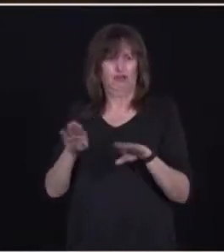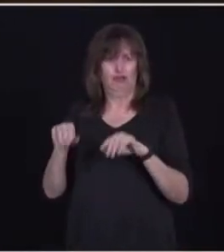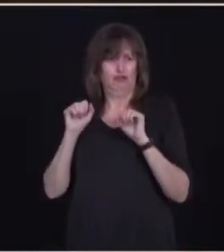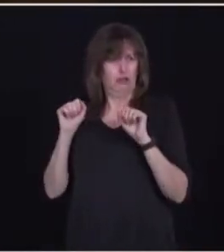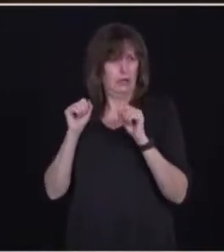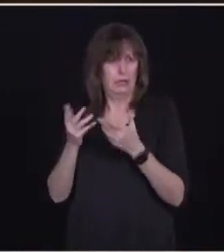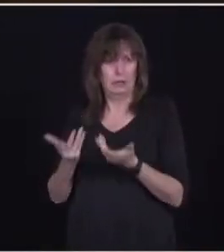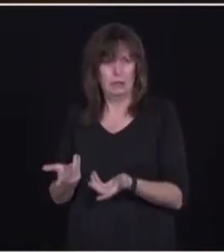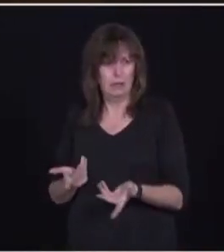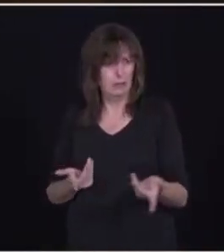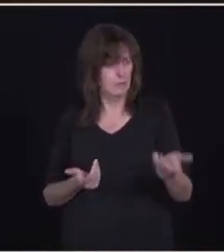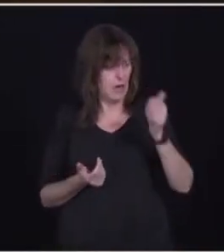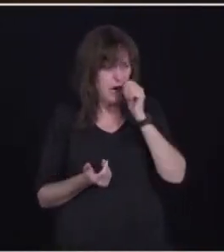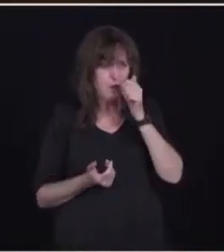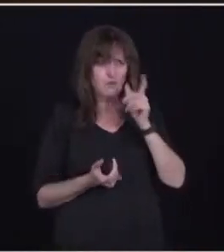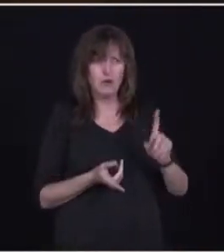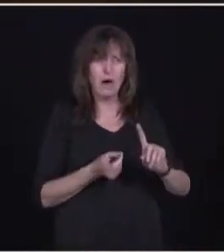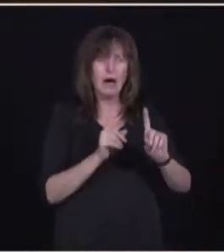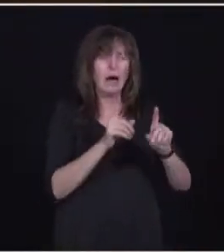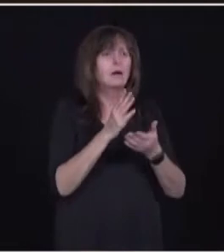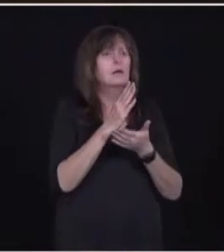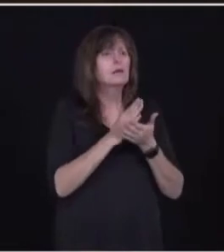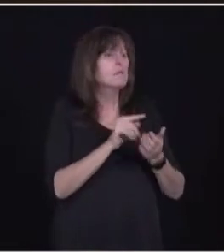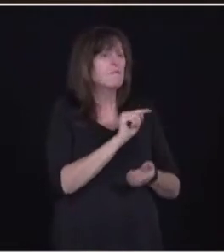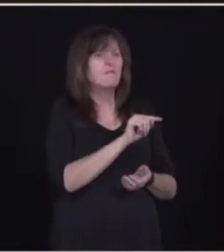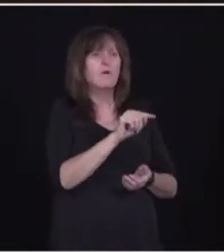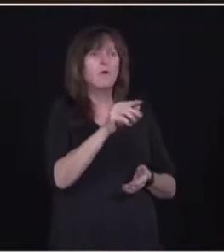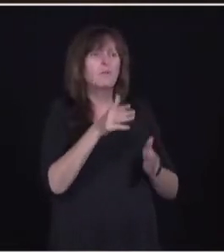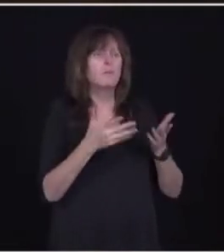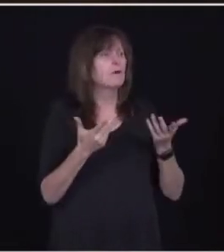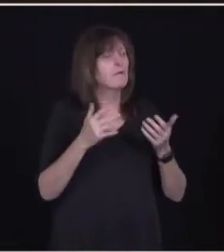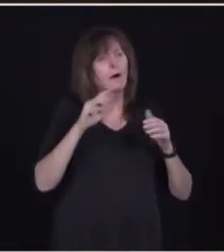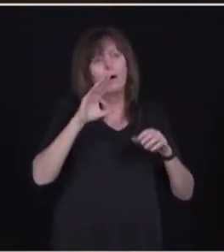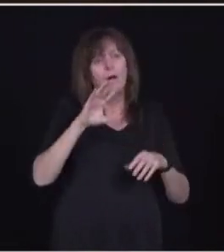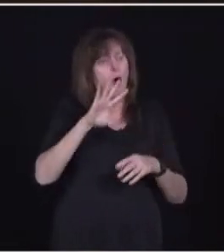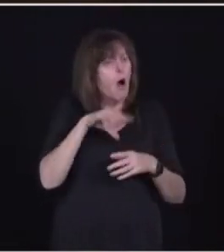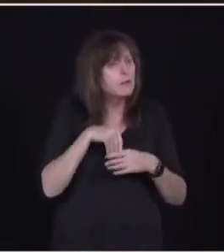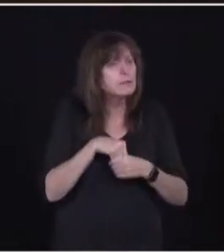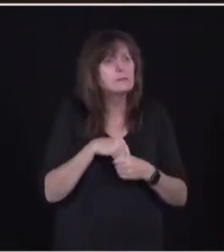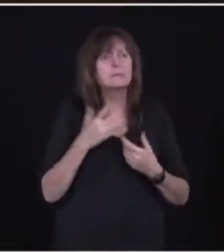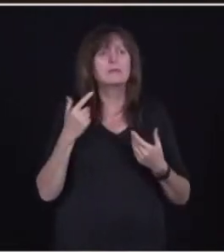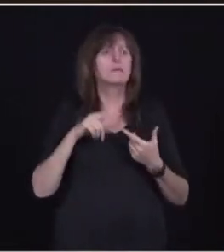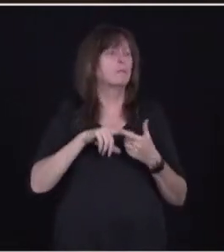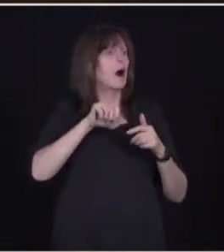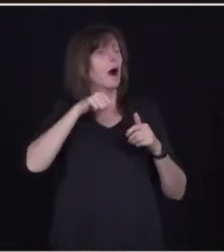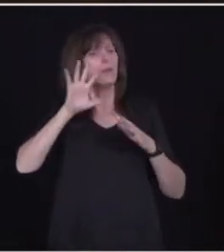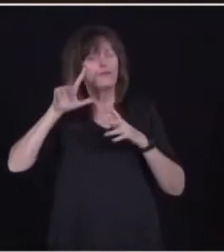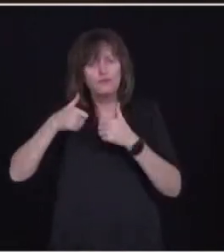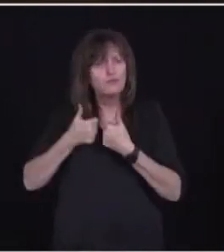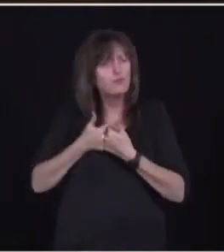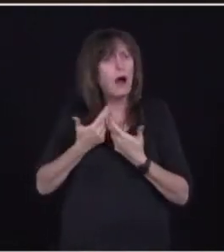important service that those young people need to have those services, this is a totally different thing from a gym facility.